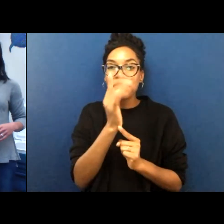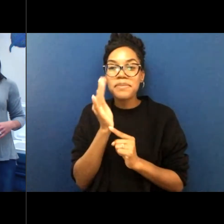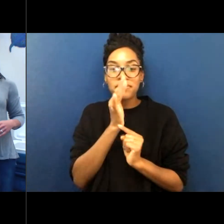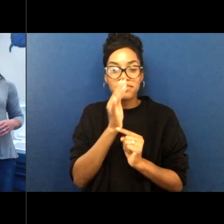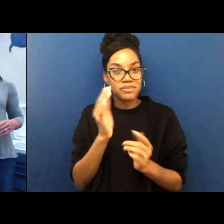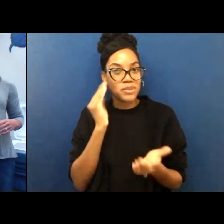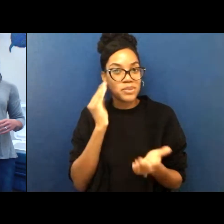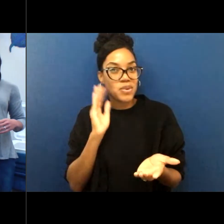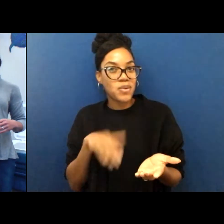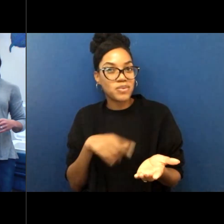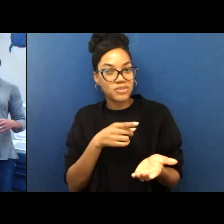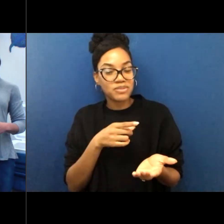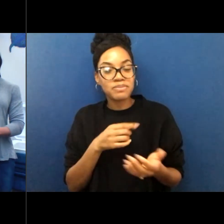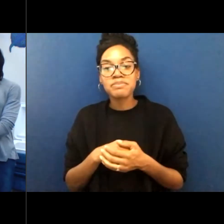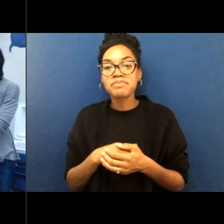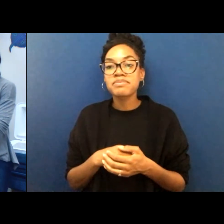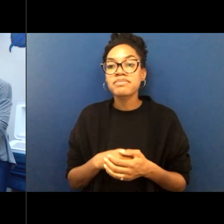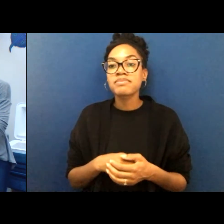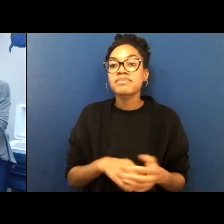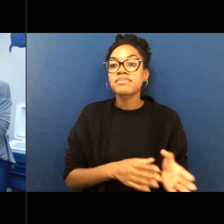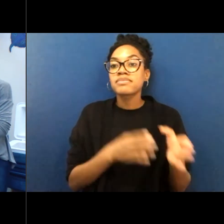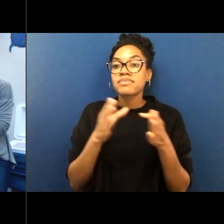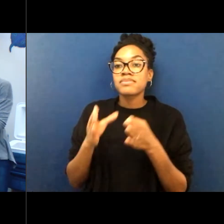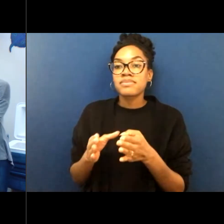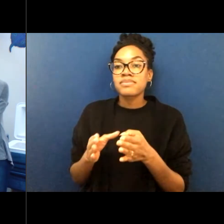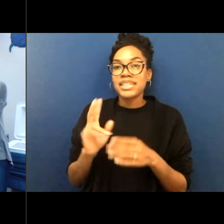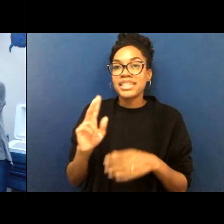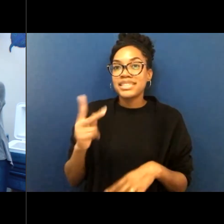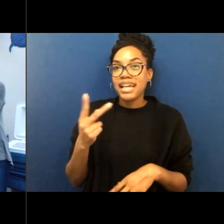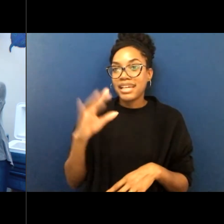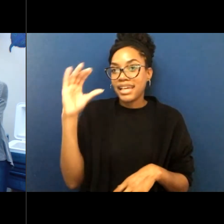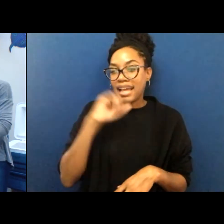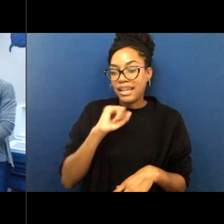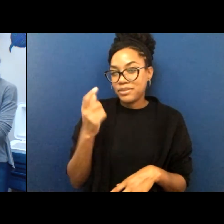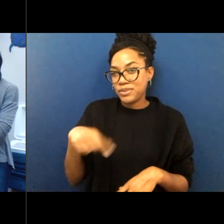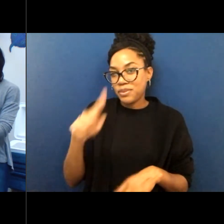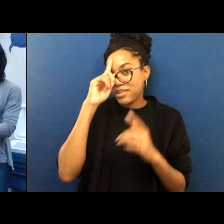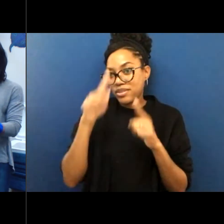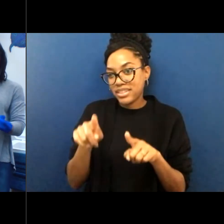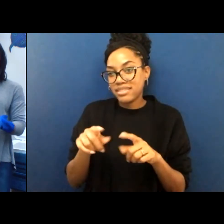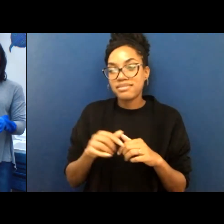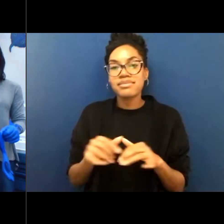So our second guess that a lot of people I think agreed with, is size,